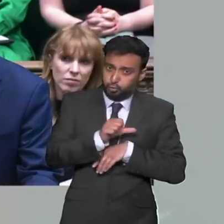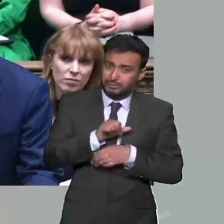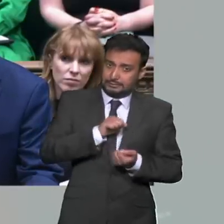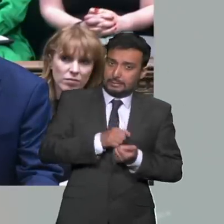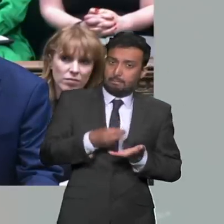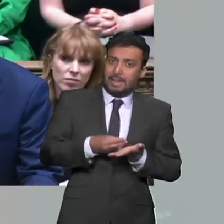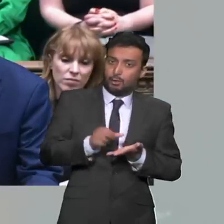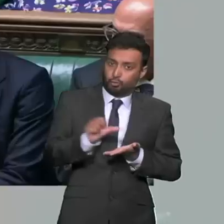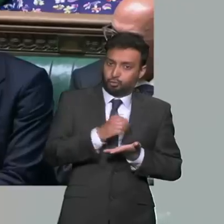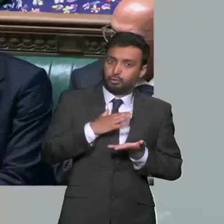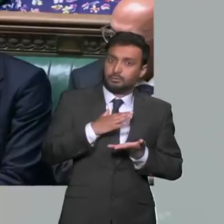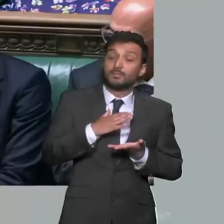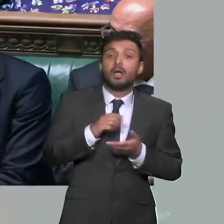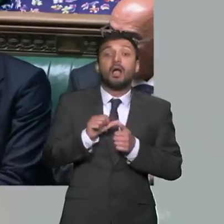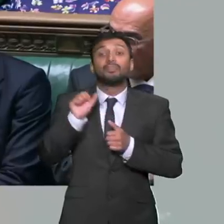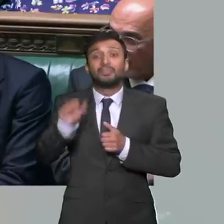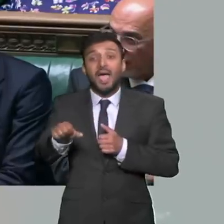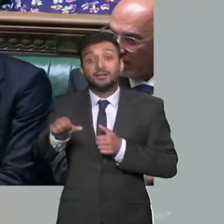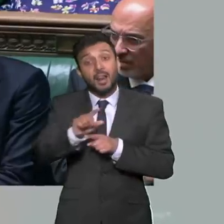Then he put their taxes up.